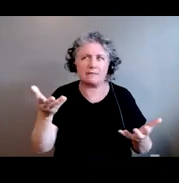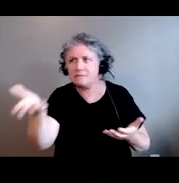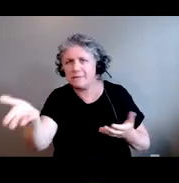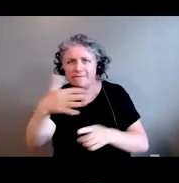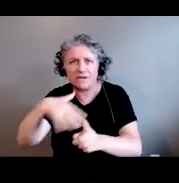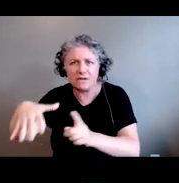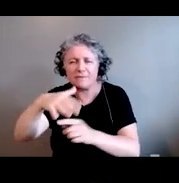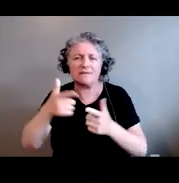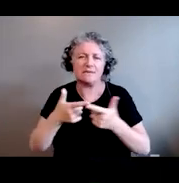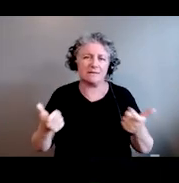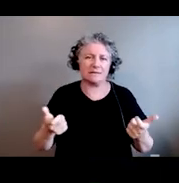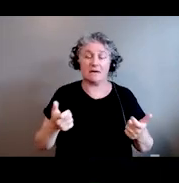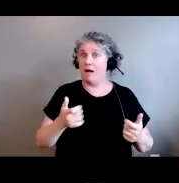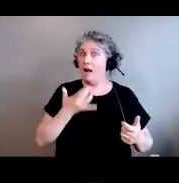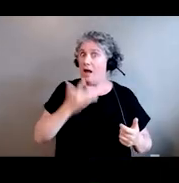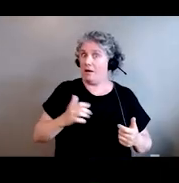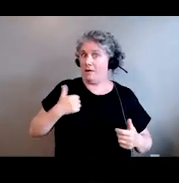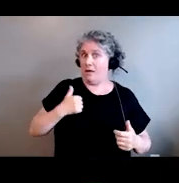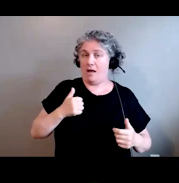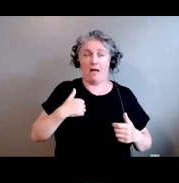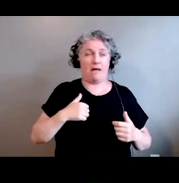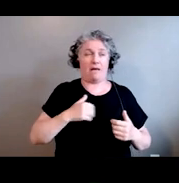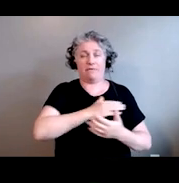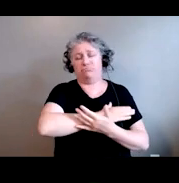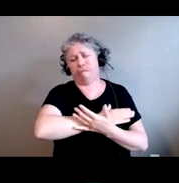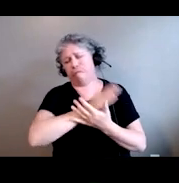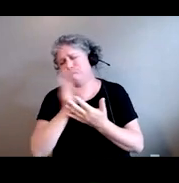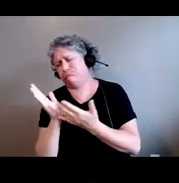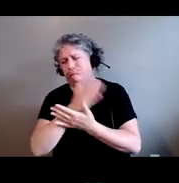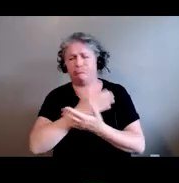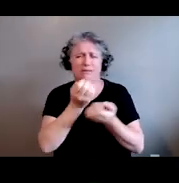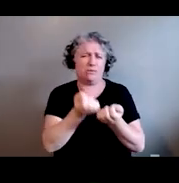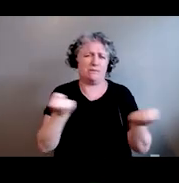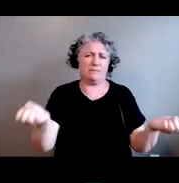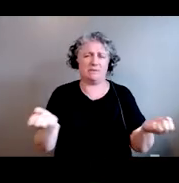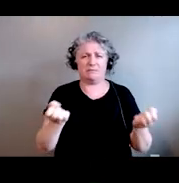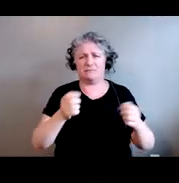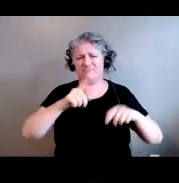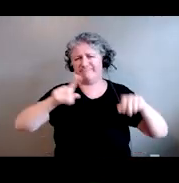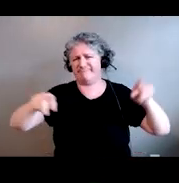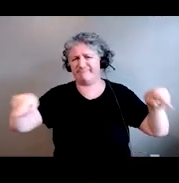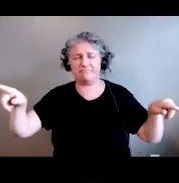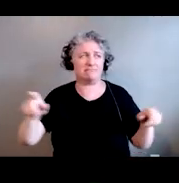incredible different range of adaptive sports equipment that's out there and available.